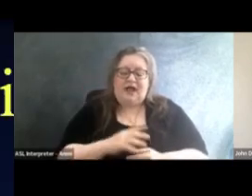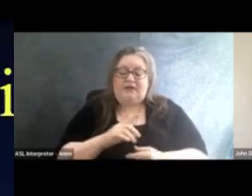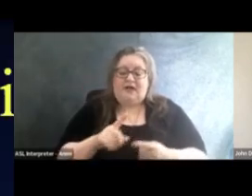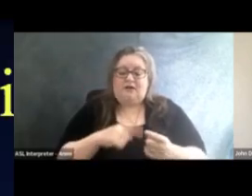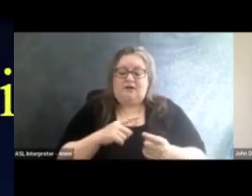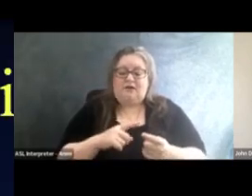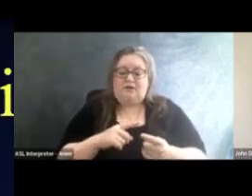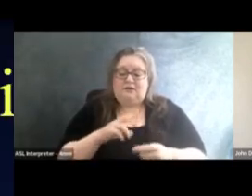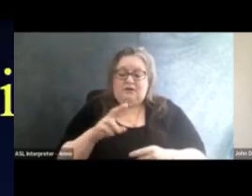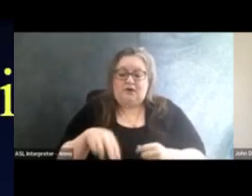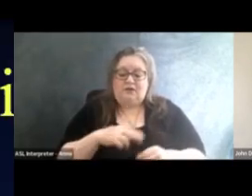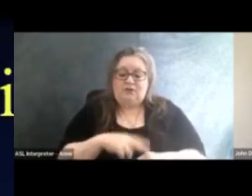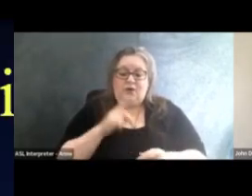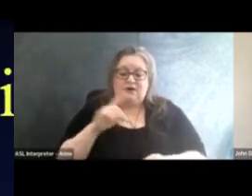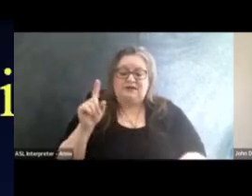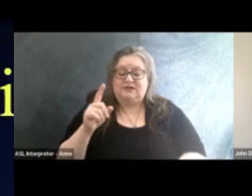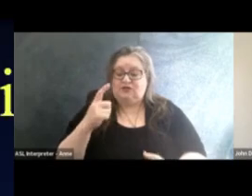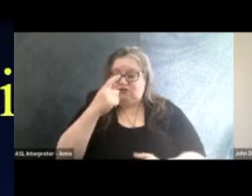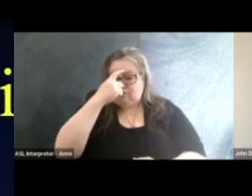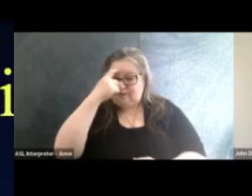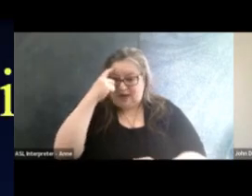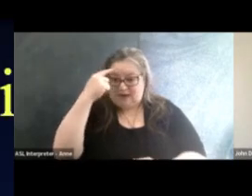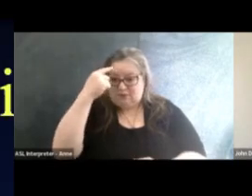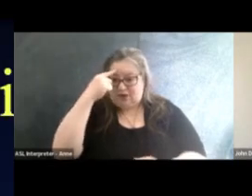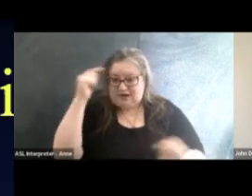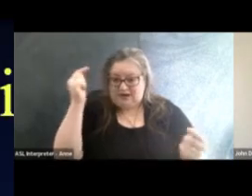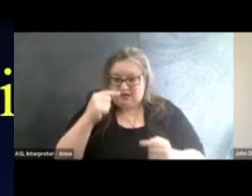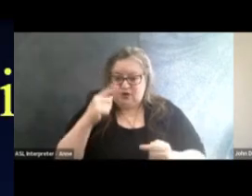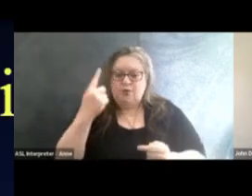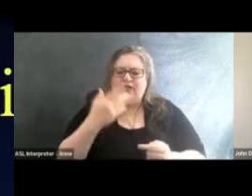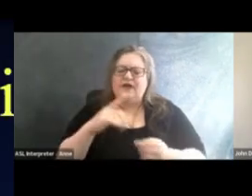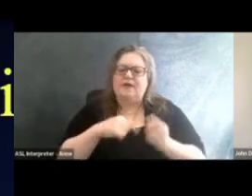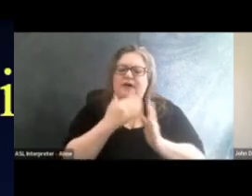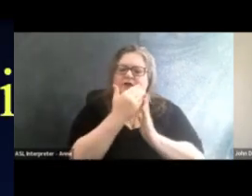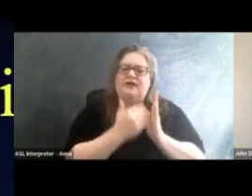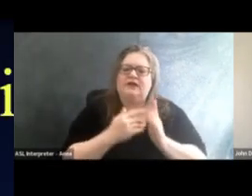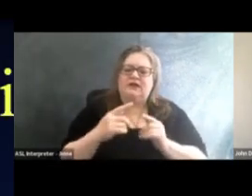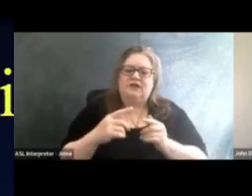injuries. Now, one thing to know about this list is that the first three, they're strokes,